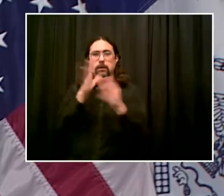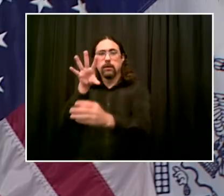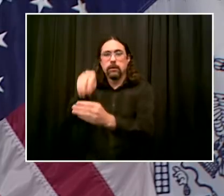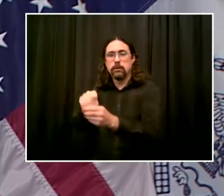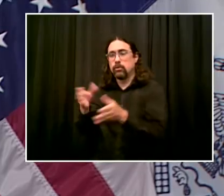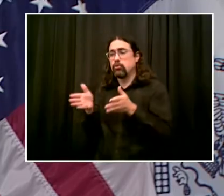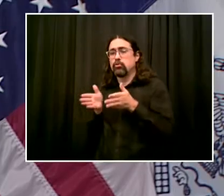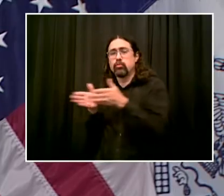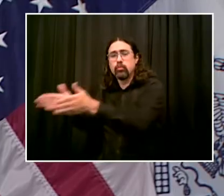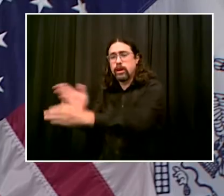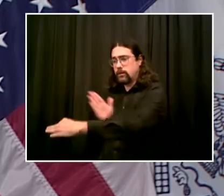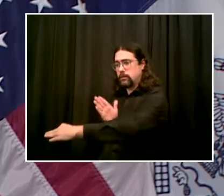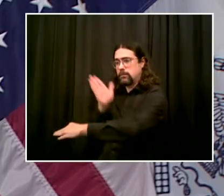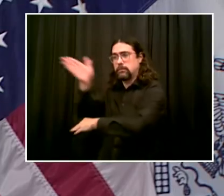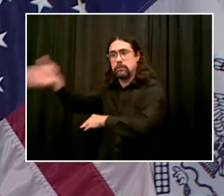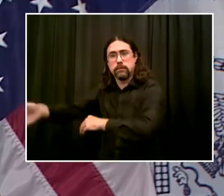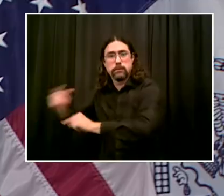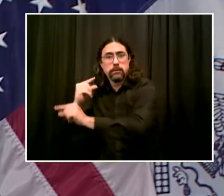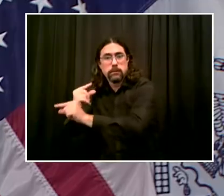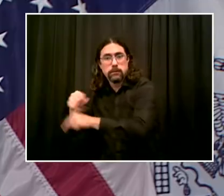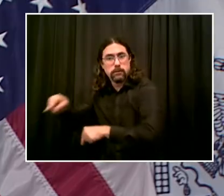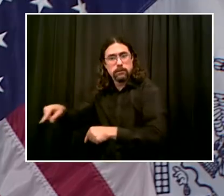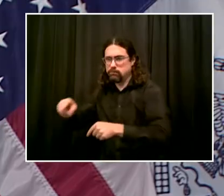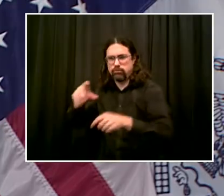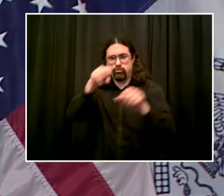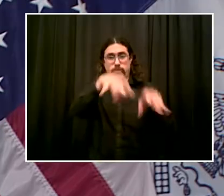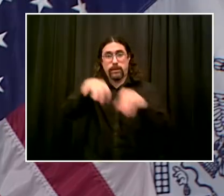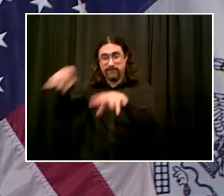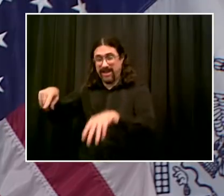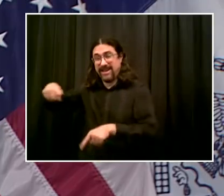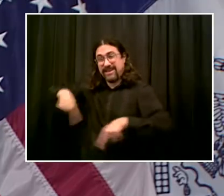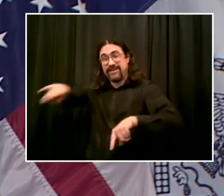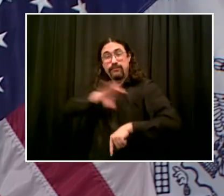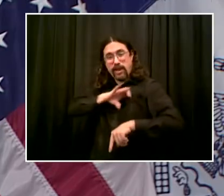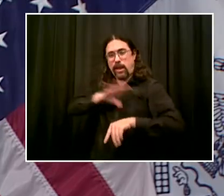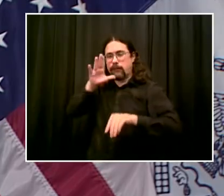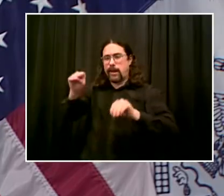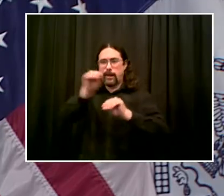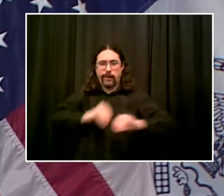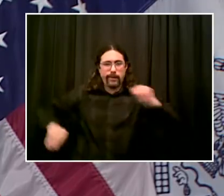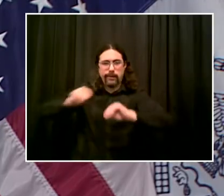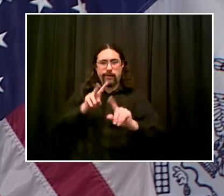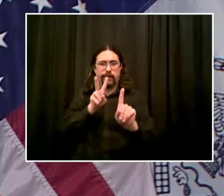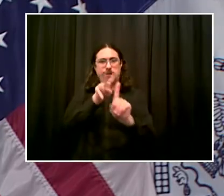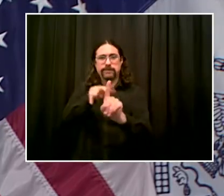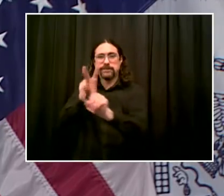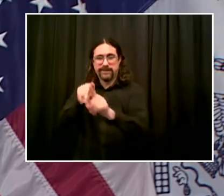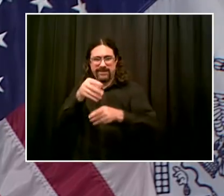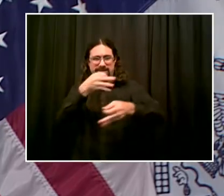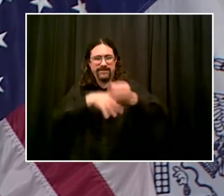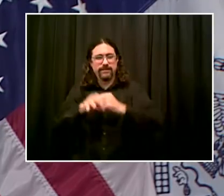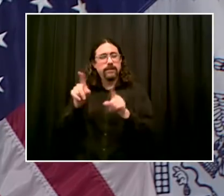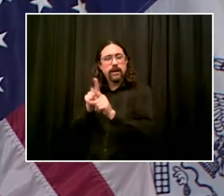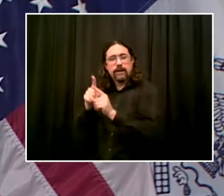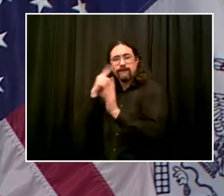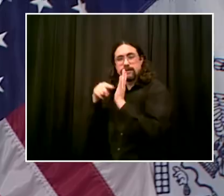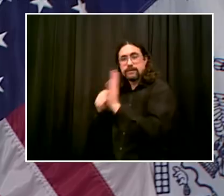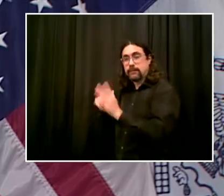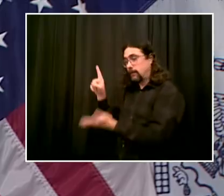THE ABOR D. INT HE CASE OF NYPD, IT IS A HEADCOUNT REDUCTION. THE LAST